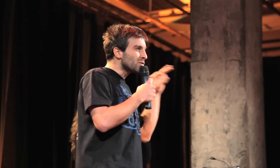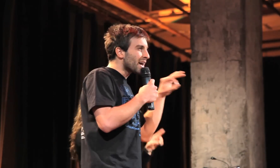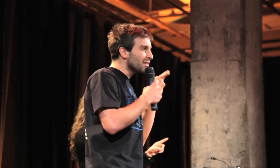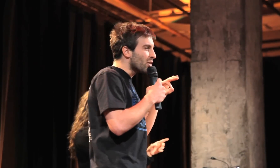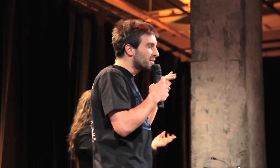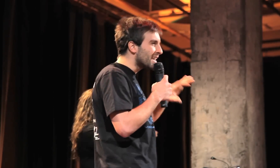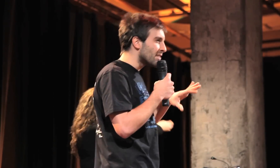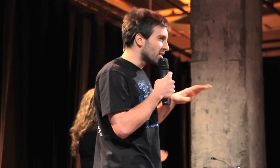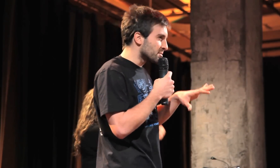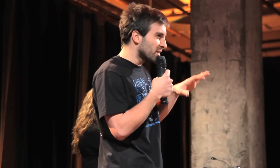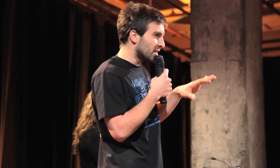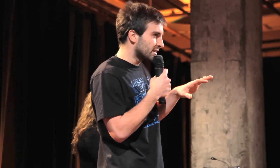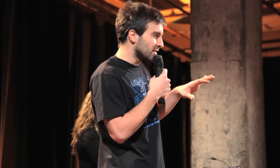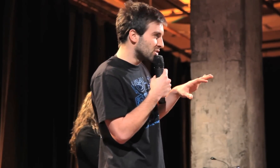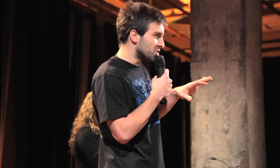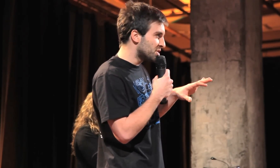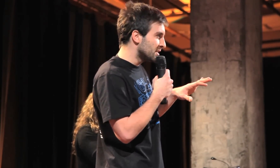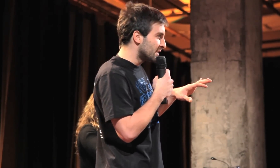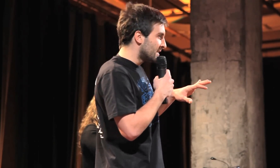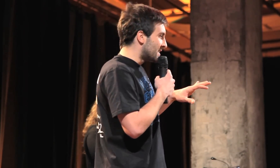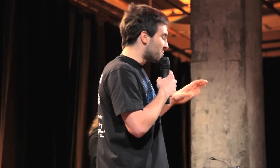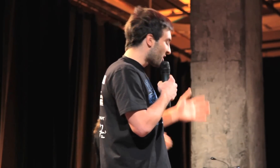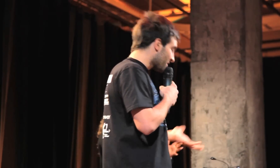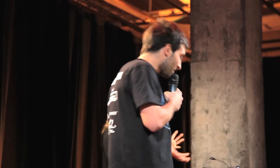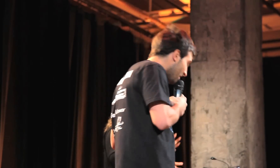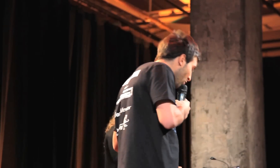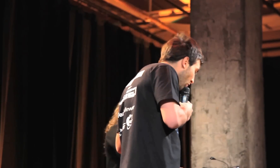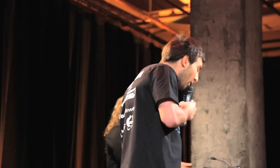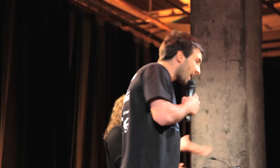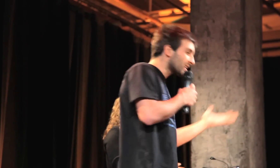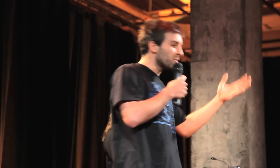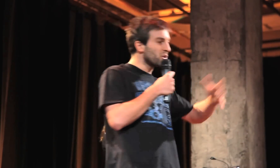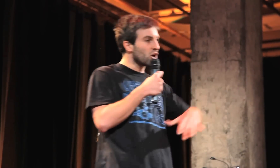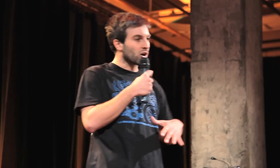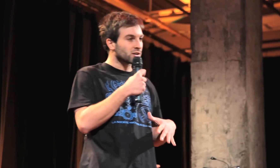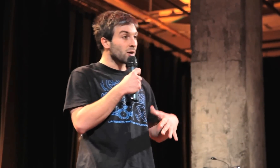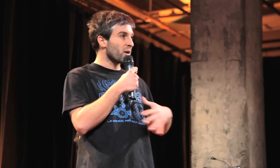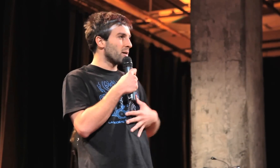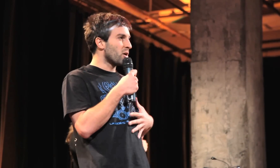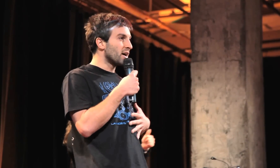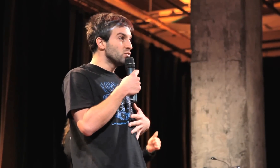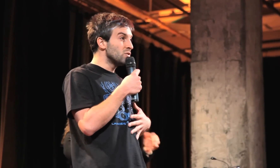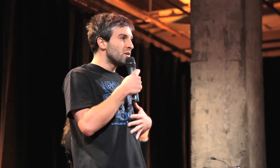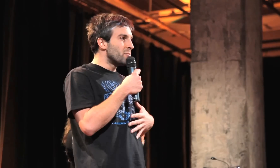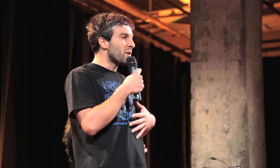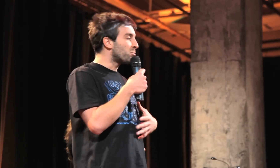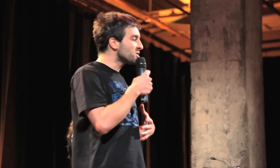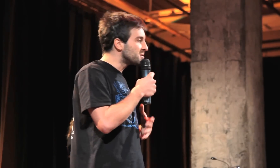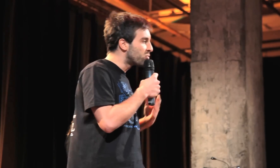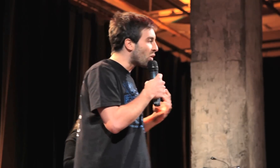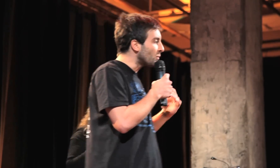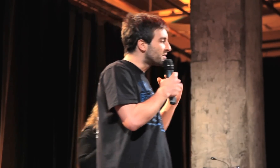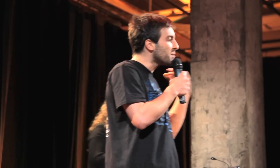If technology can go this far... ...the hearing impaired may not only fill the gap that separates them from other languages...